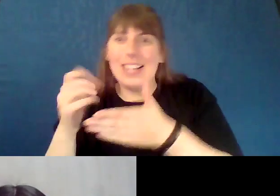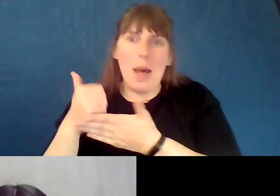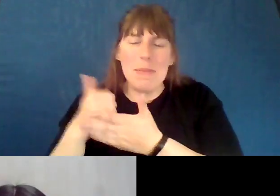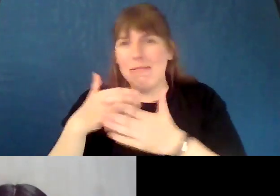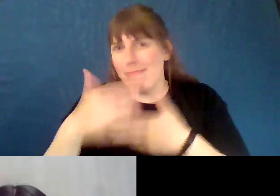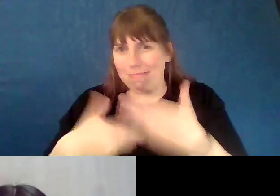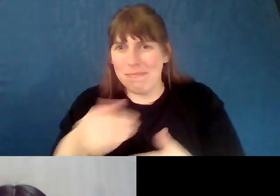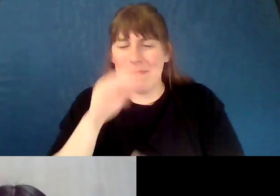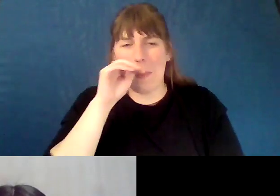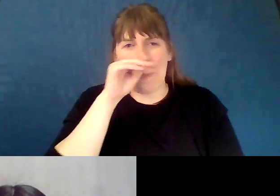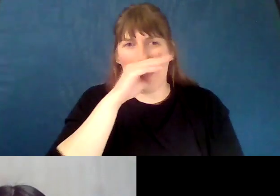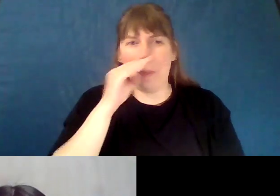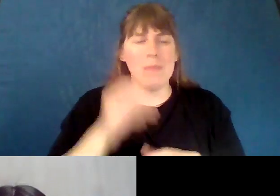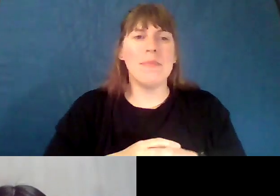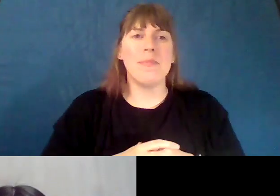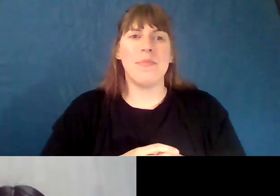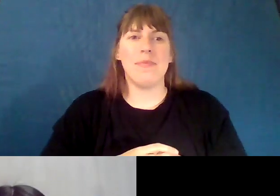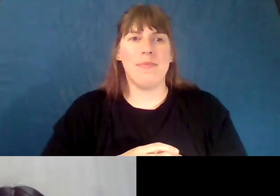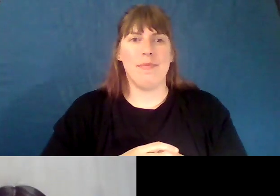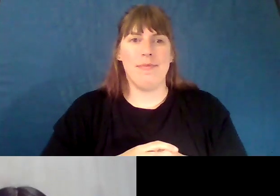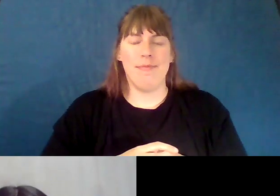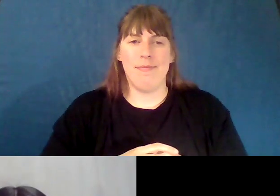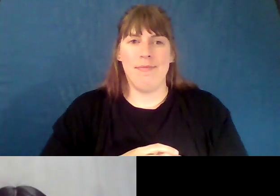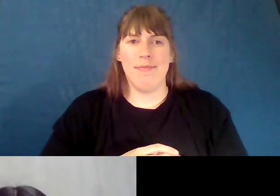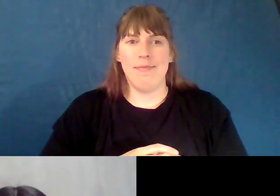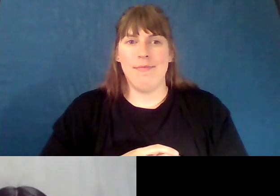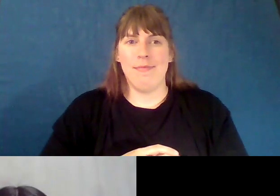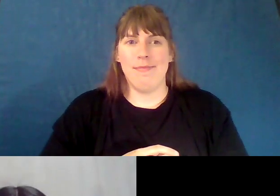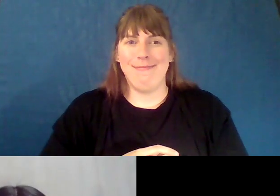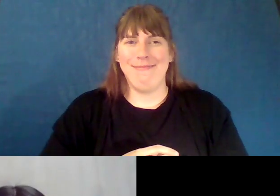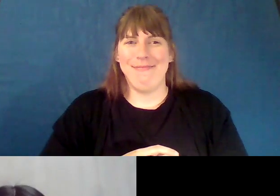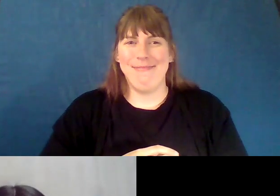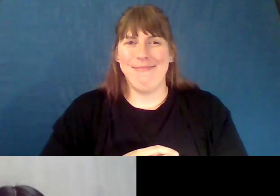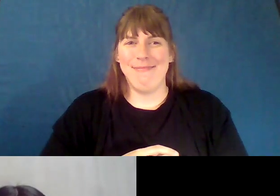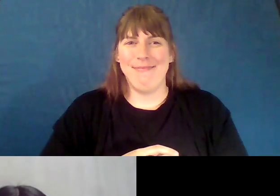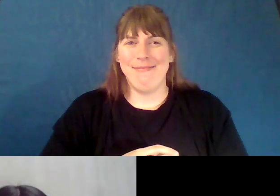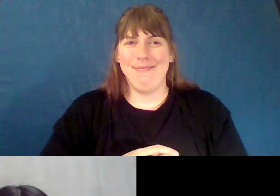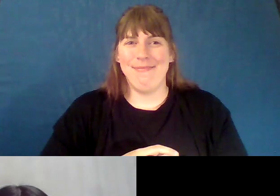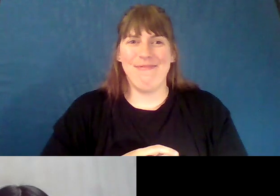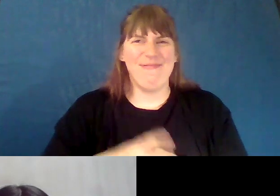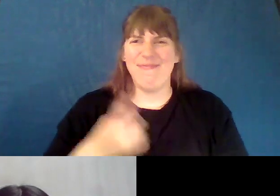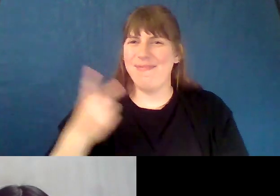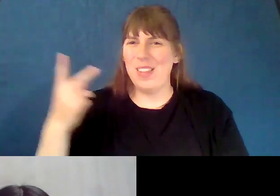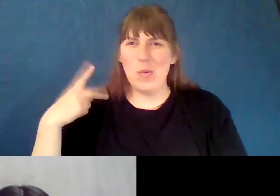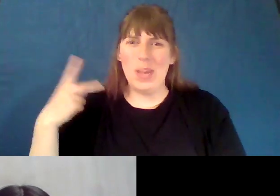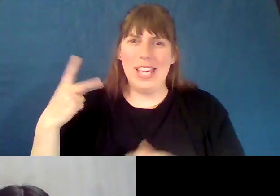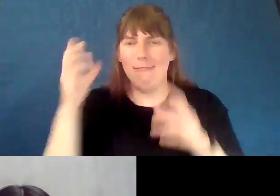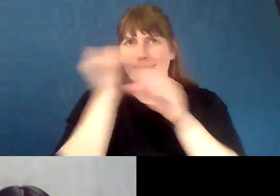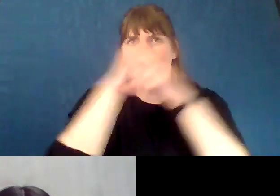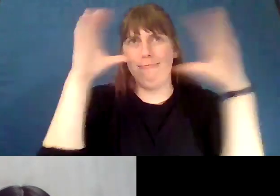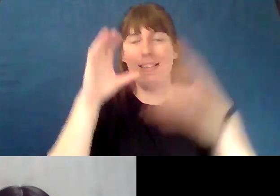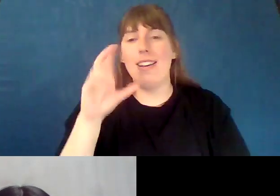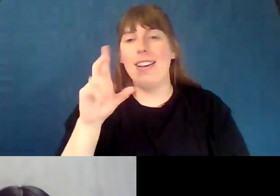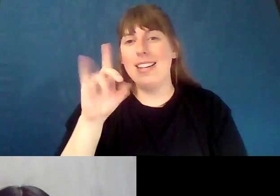And, you know, I think as, just as, like, diaspora, diasporic Asian artists working